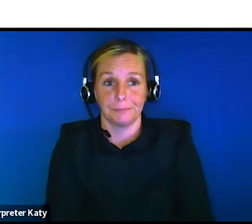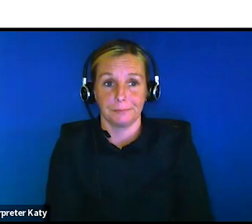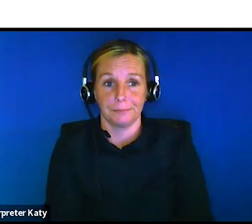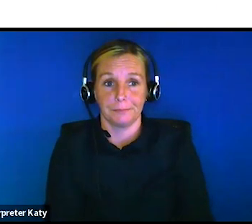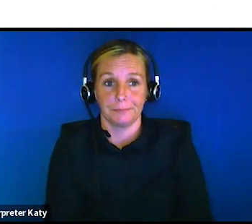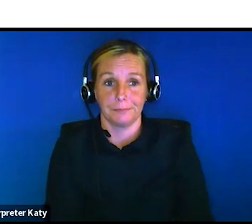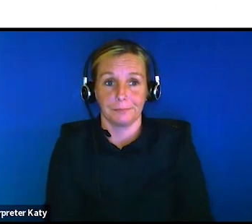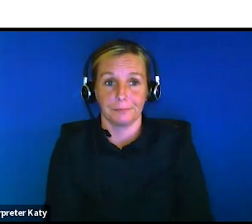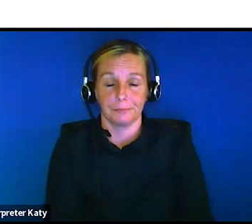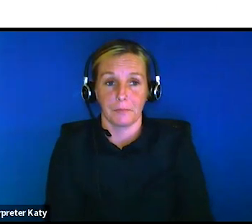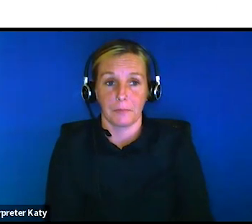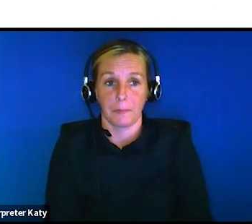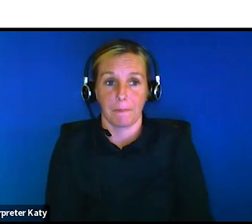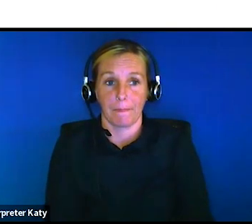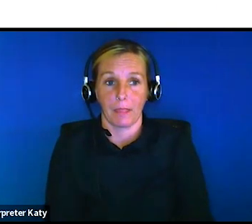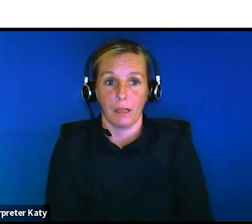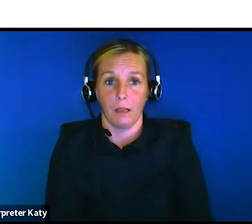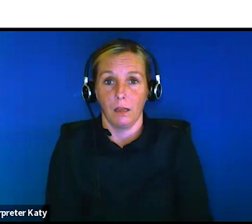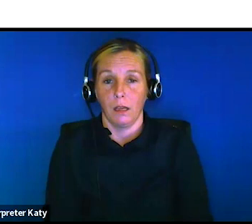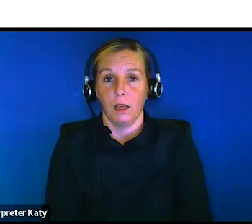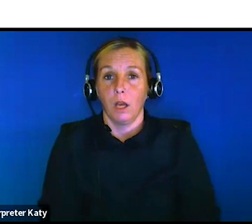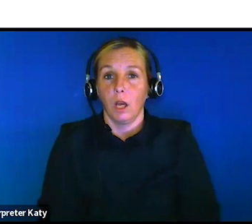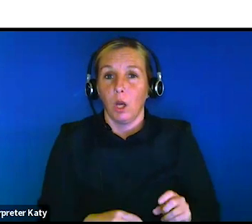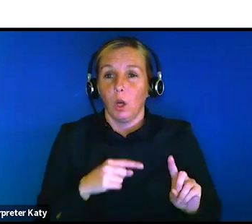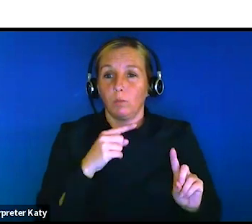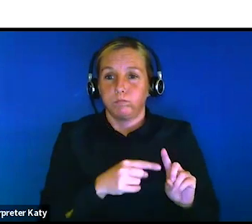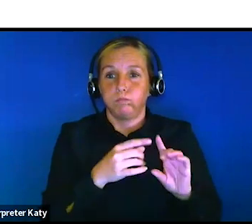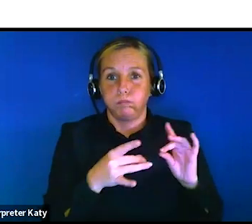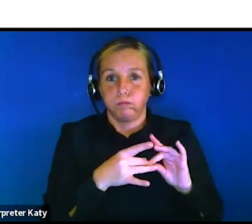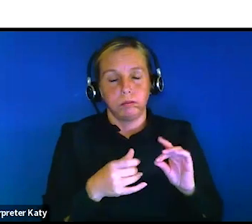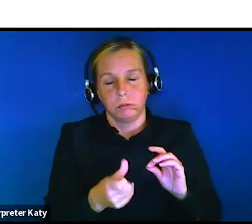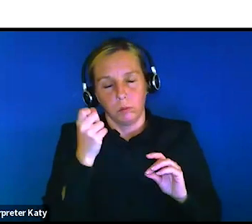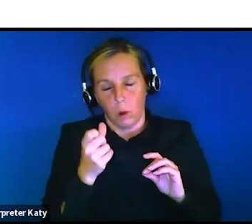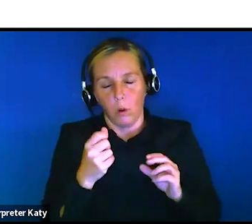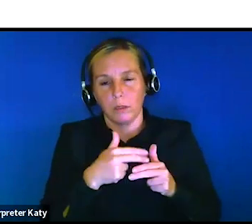So I won't spend a lot of time here. You will have these slides. There's a couple of slides that